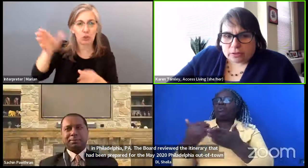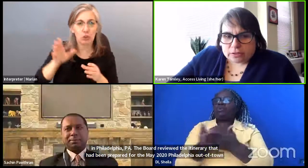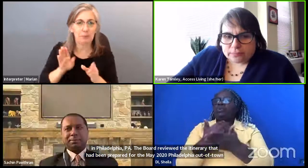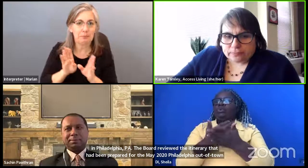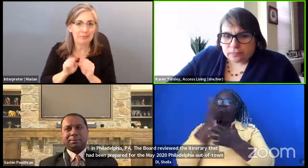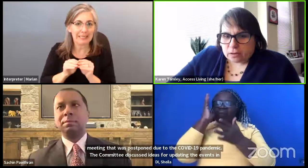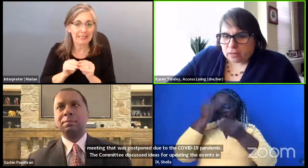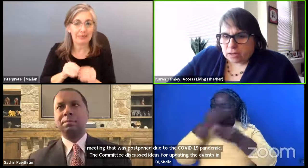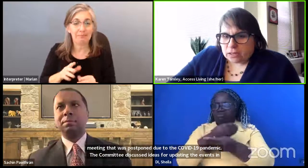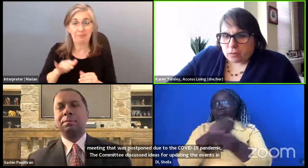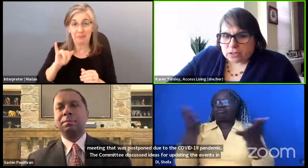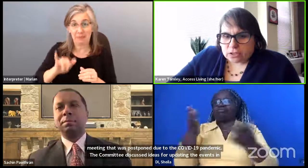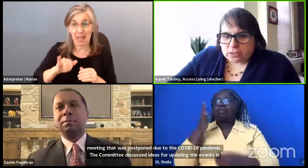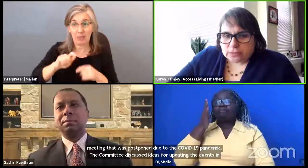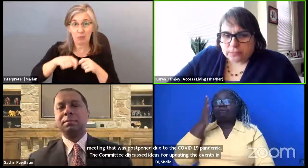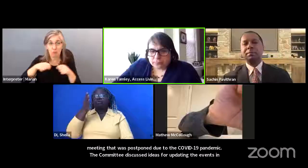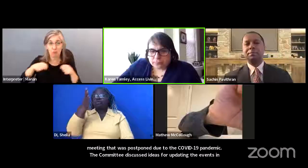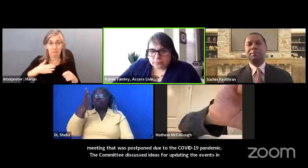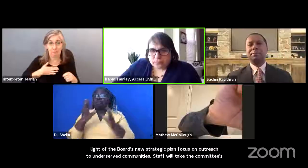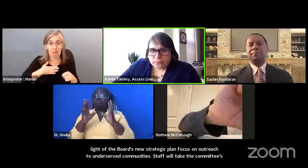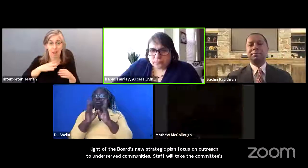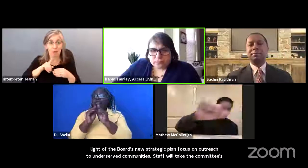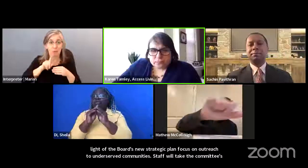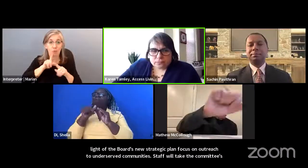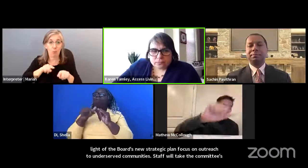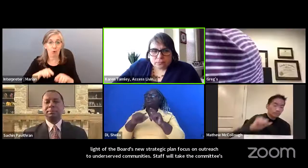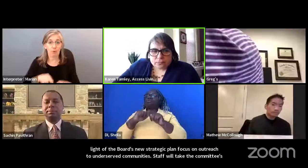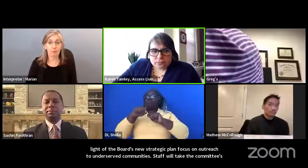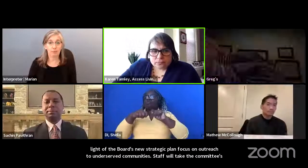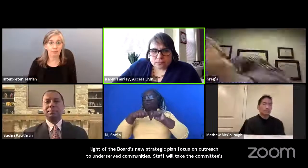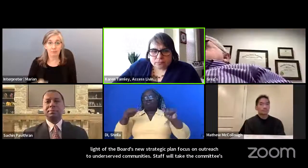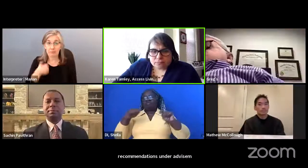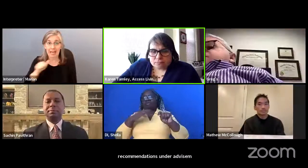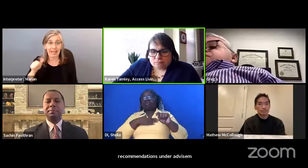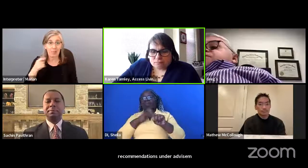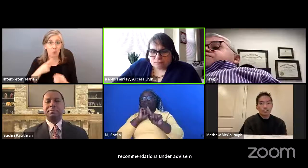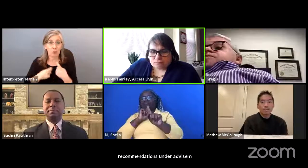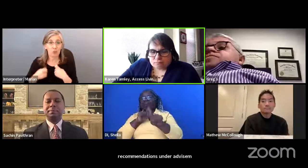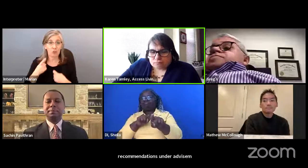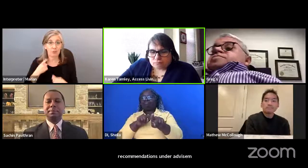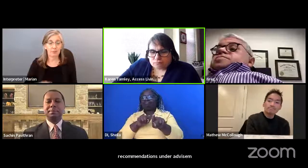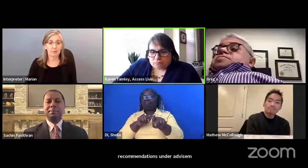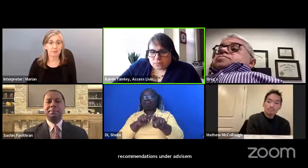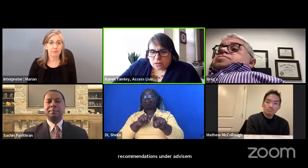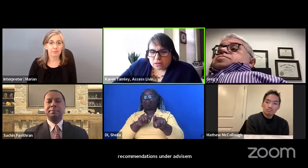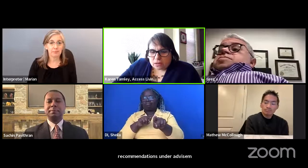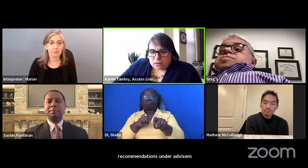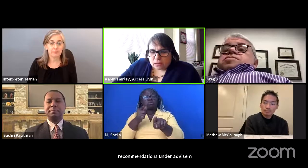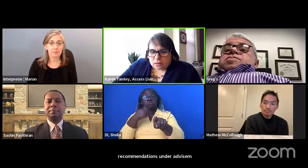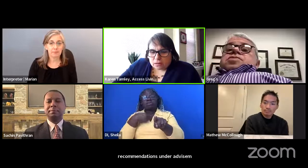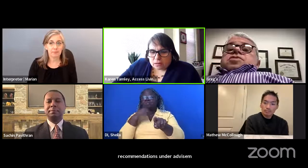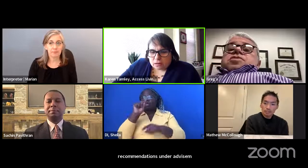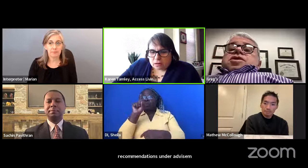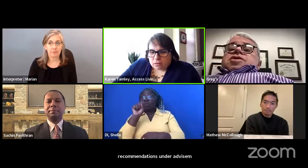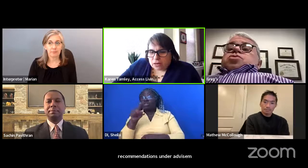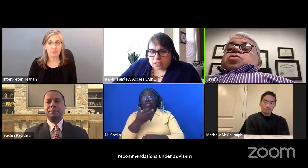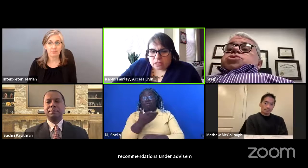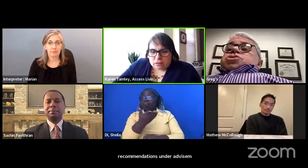If there are any questions? Any questions?